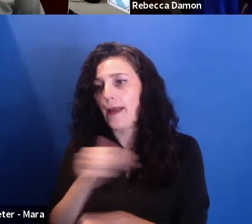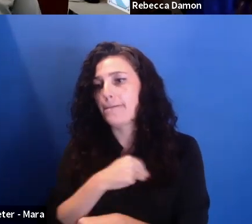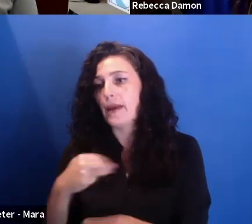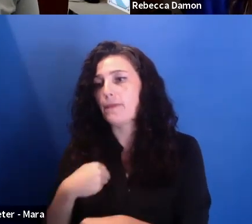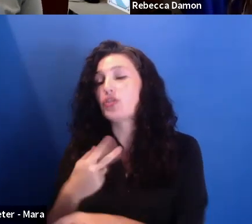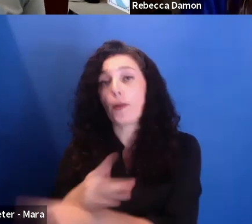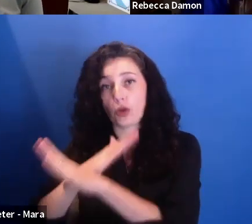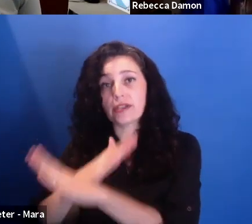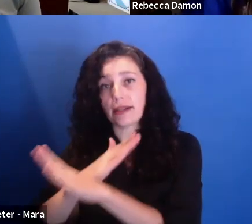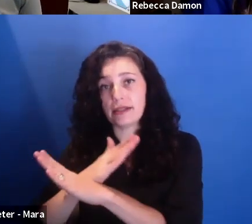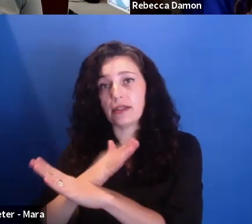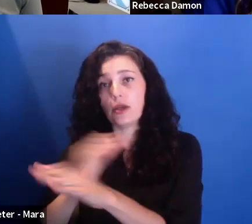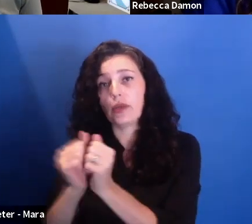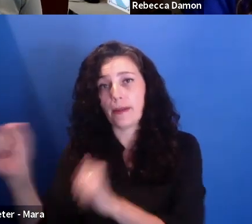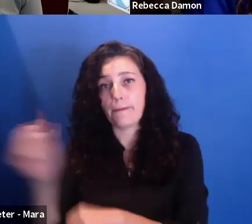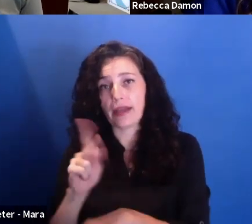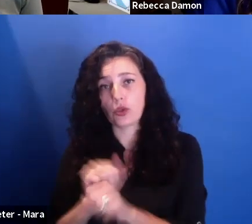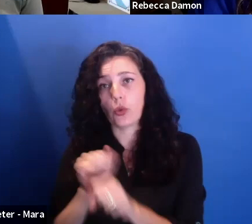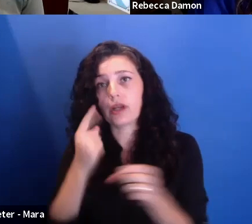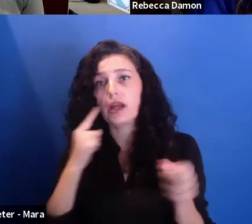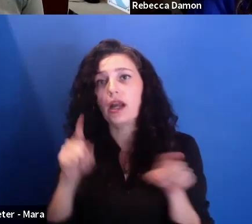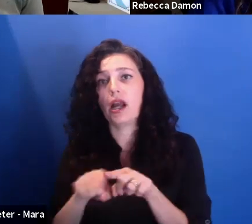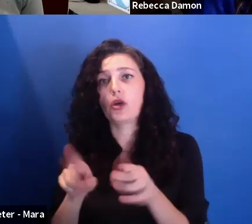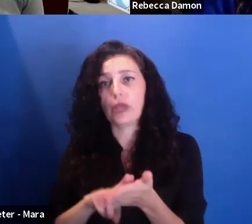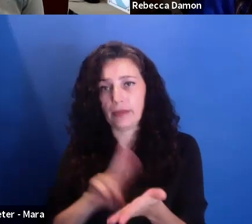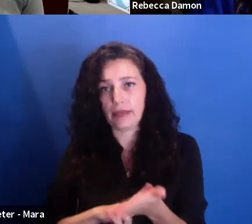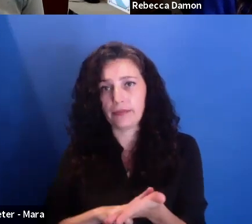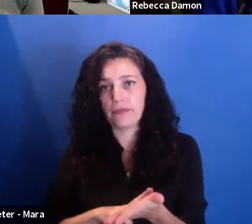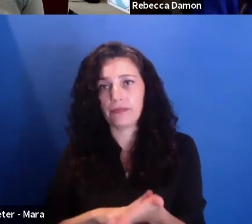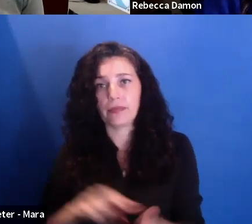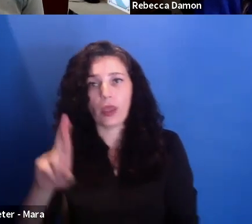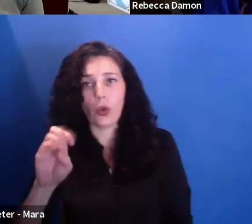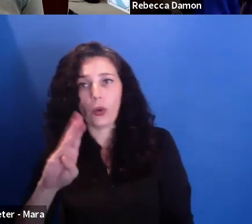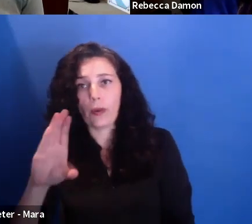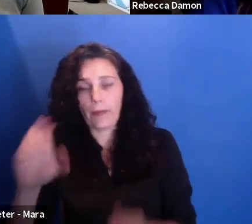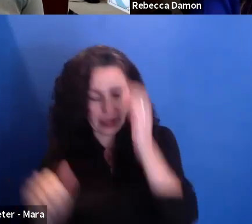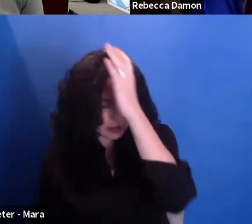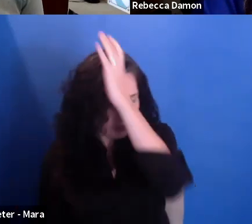Great, we have a question about trying to become, actually, we have a couple of different ones